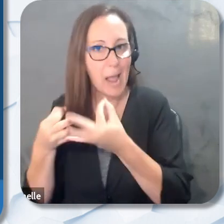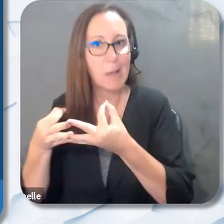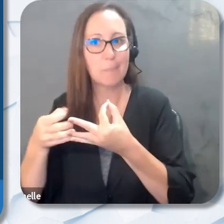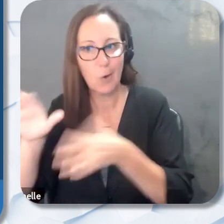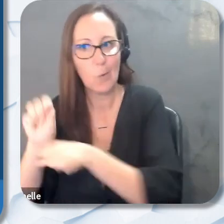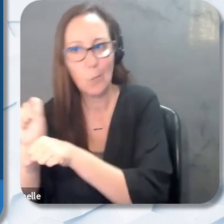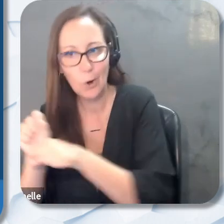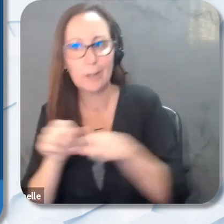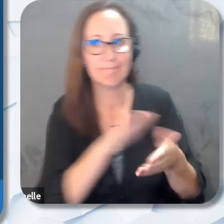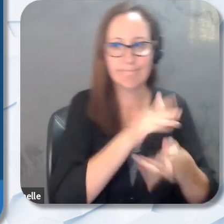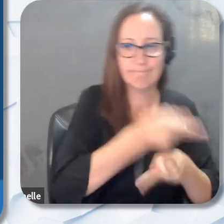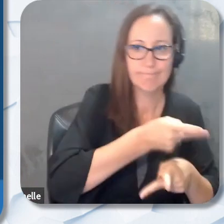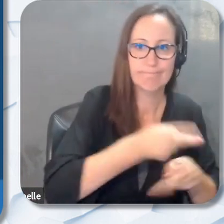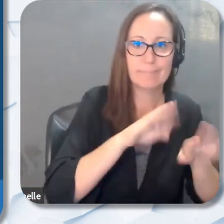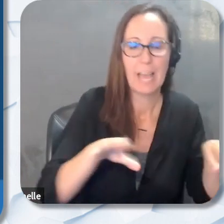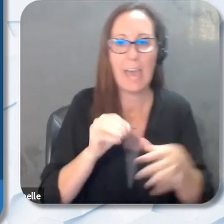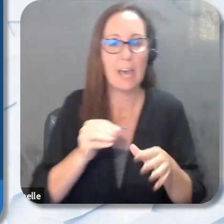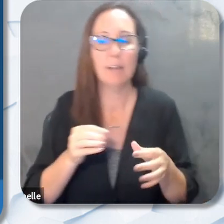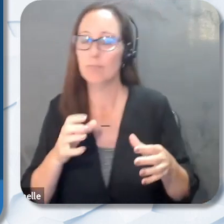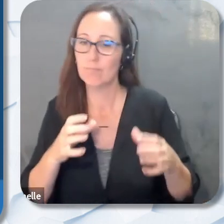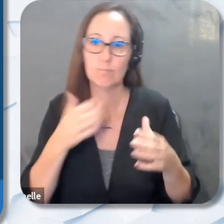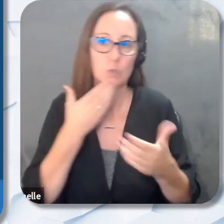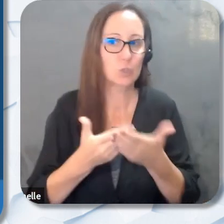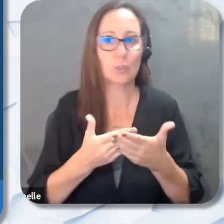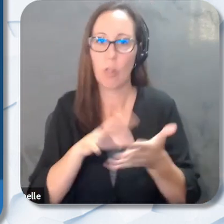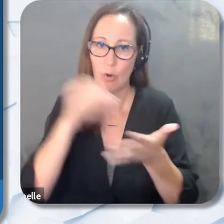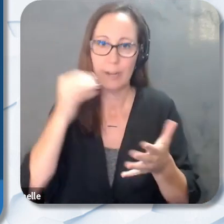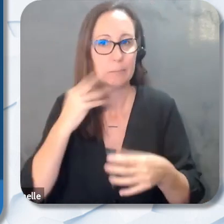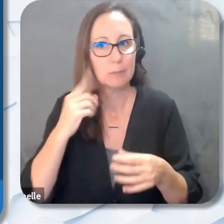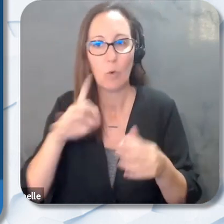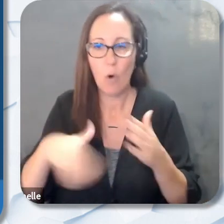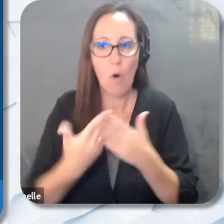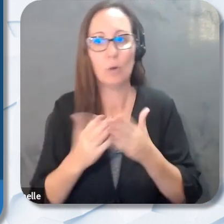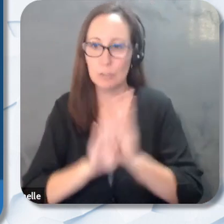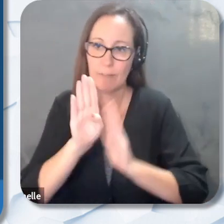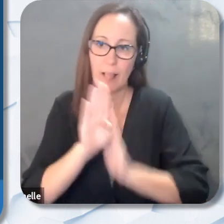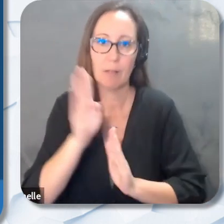learning experiences to support children's learning and development. We also hope you